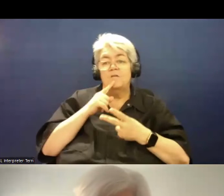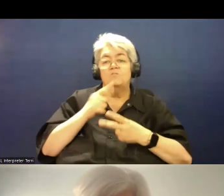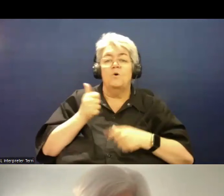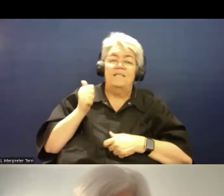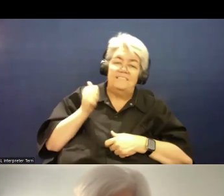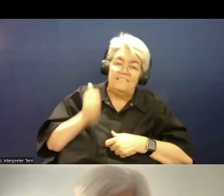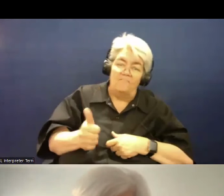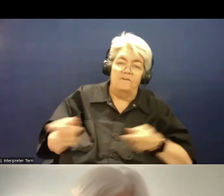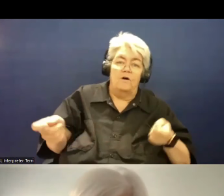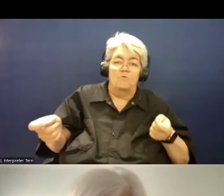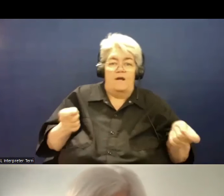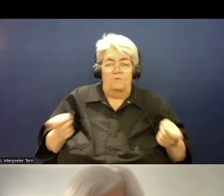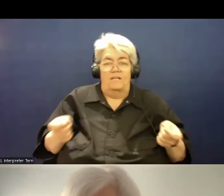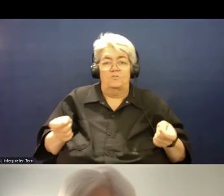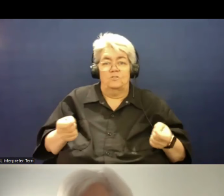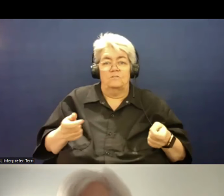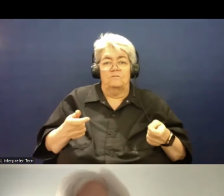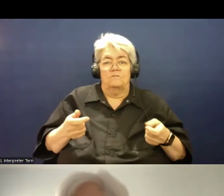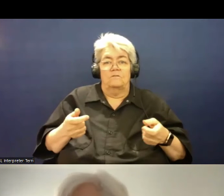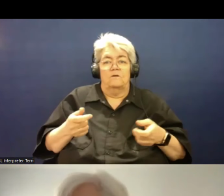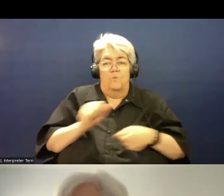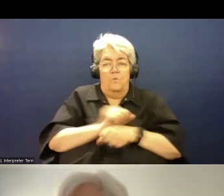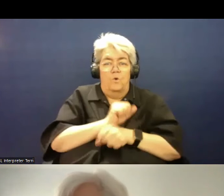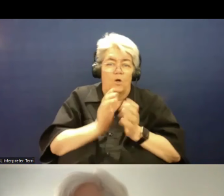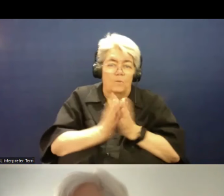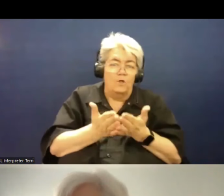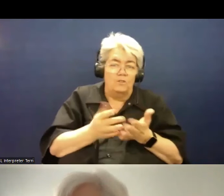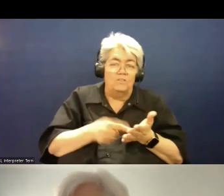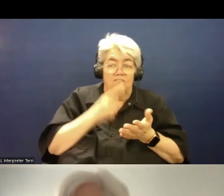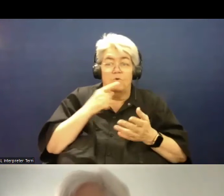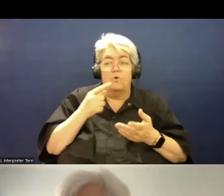BOOKS FOR LITTLE ONES AND DEVELOPING A LOT OF WORK IN